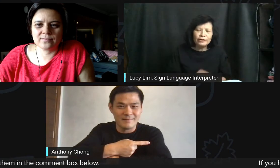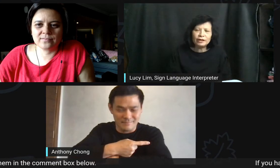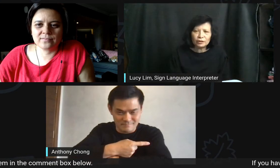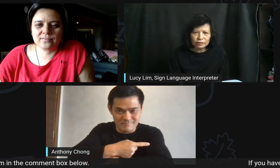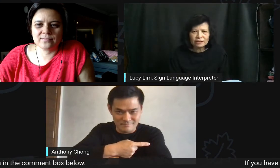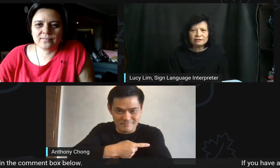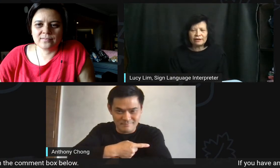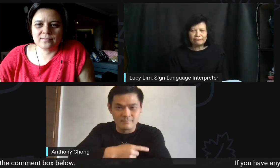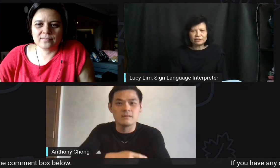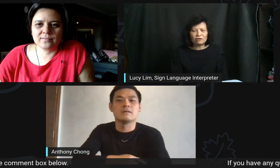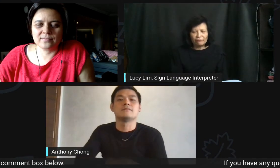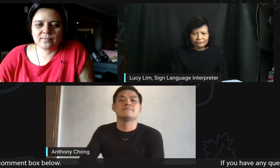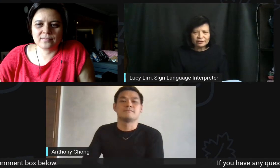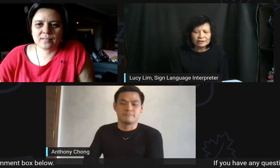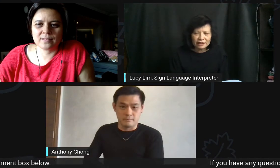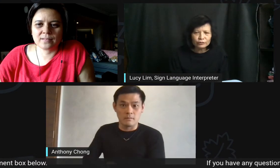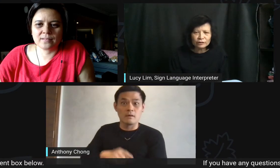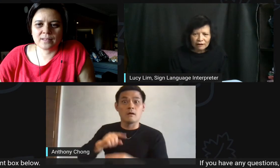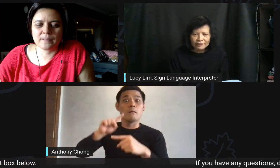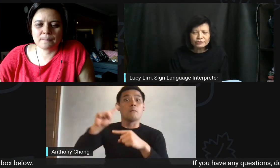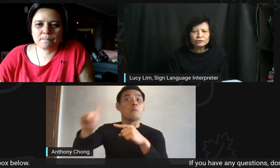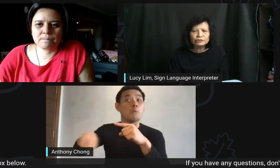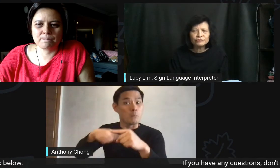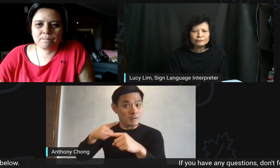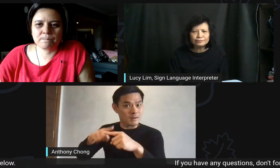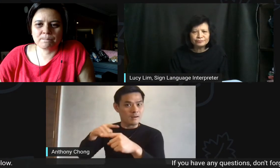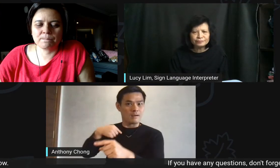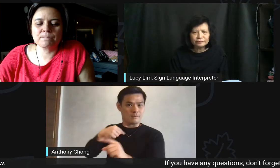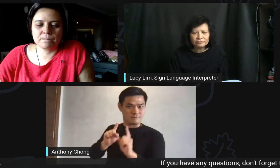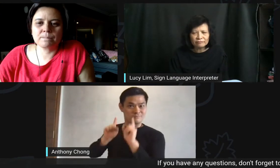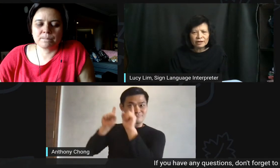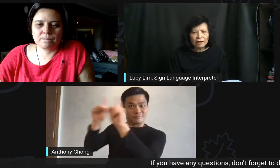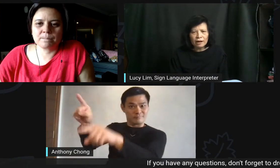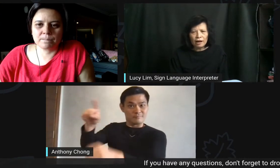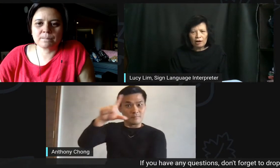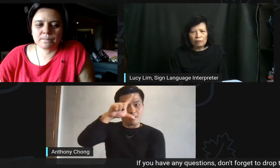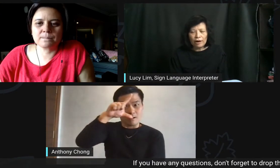with the Deaf as often as I would like to.